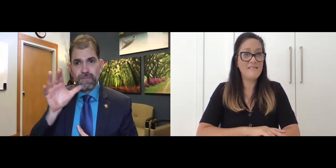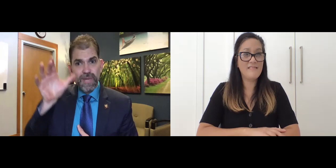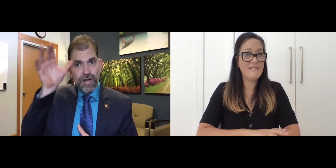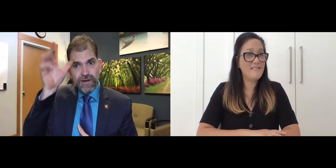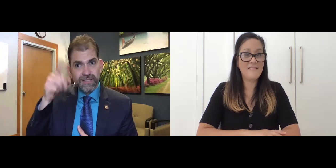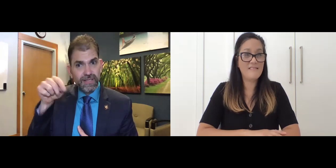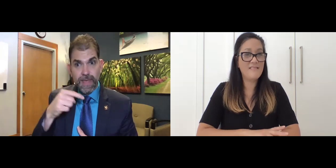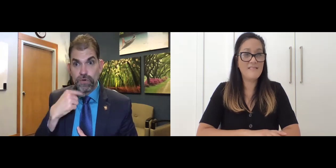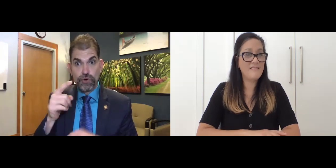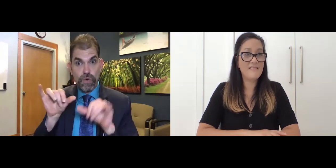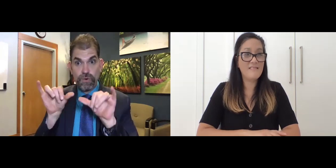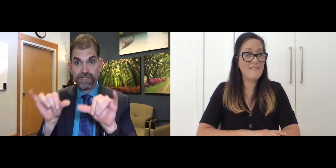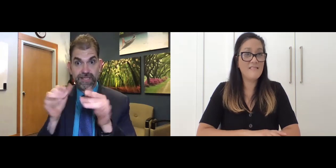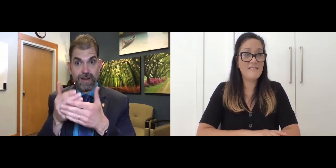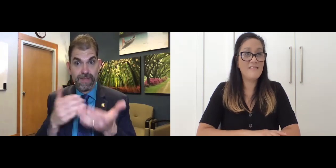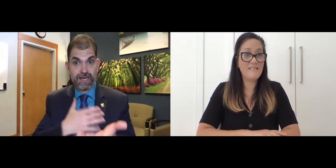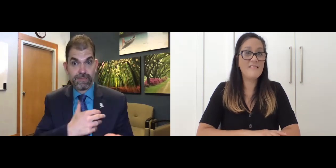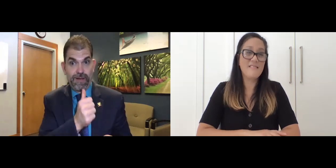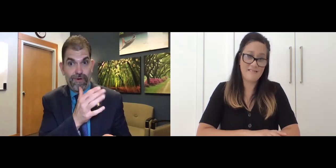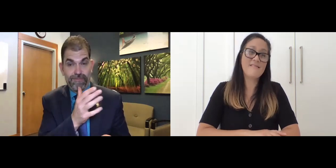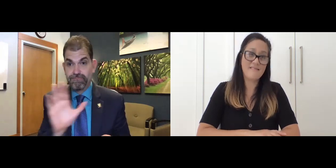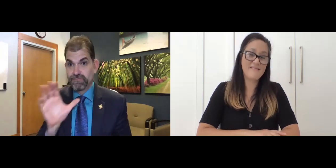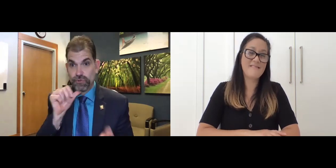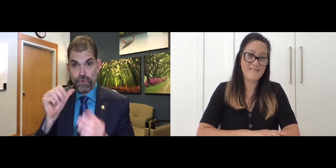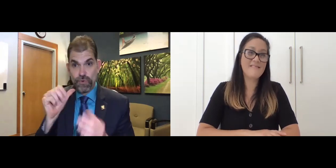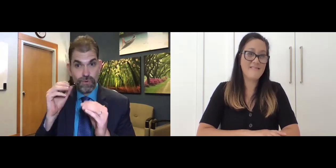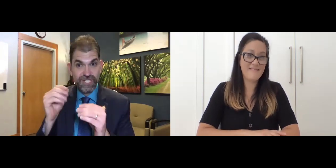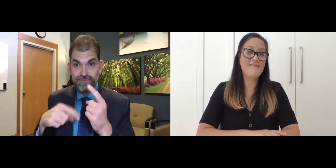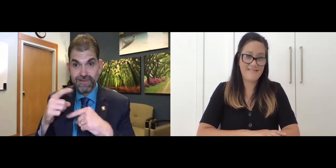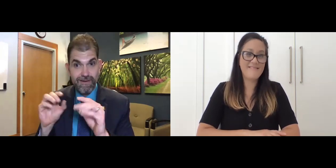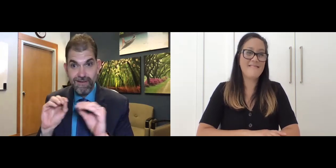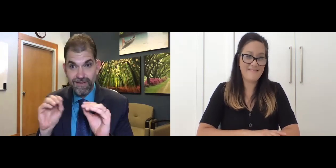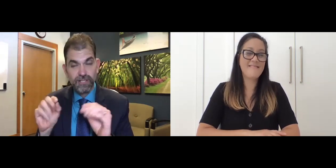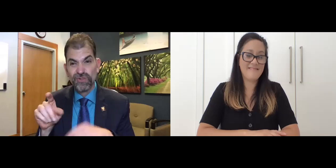who had seven siblings and his parents just didn't have the time to teach